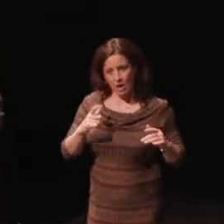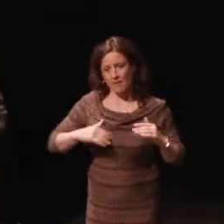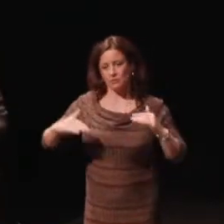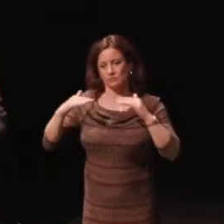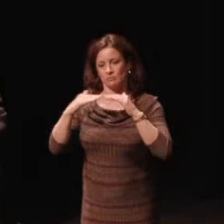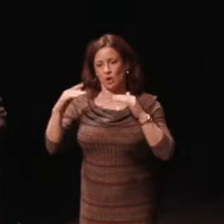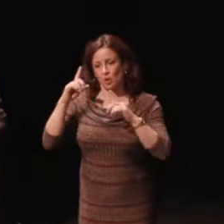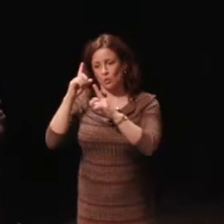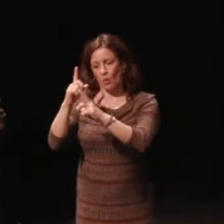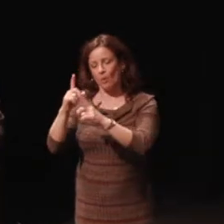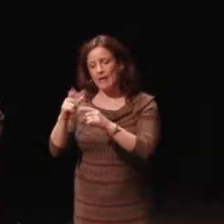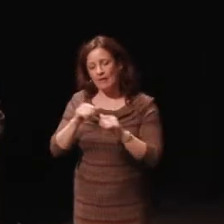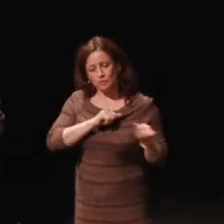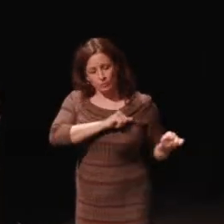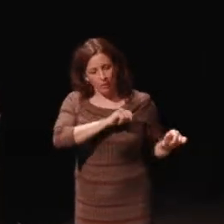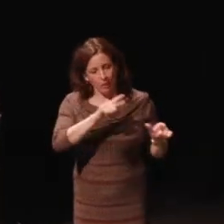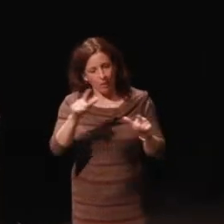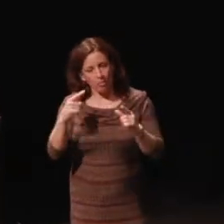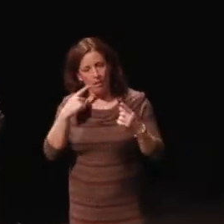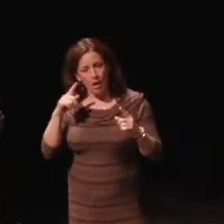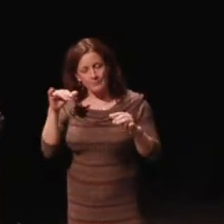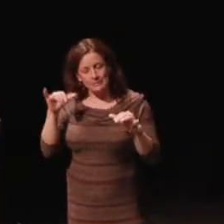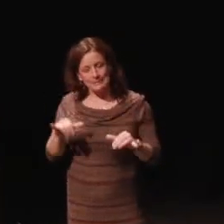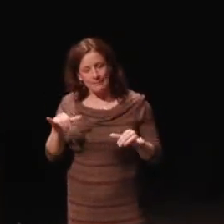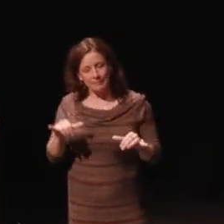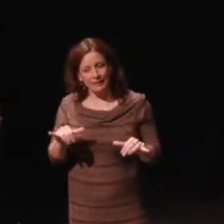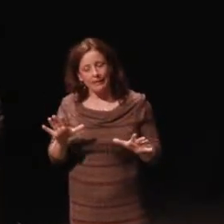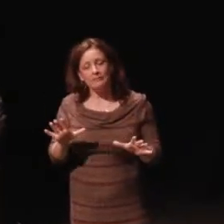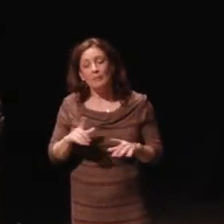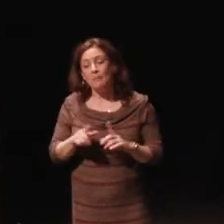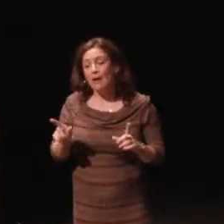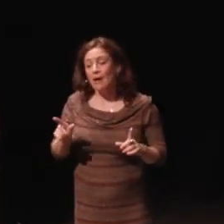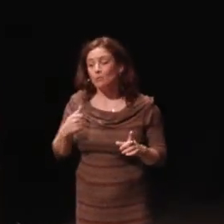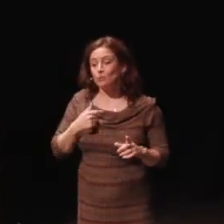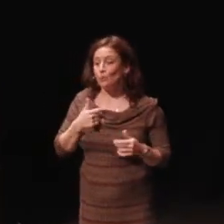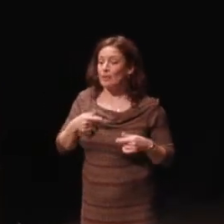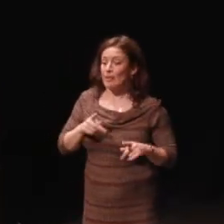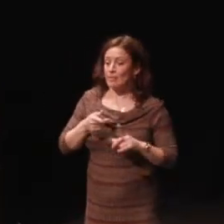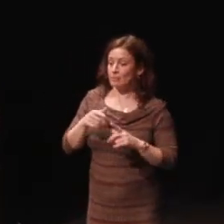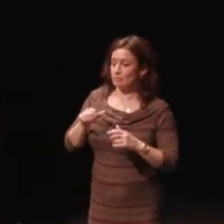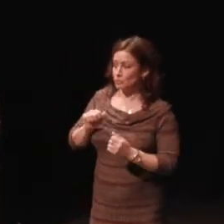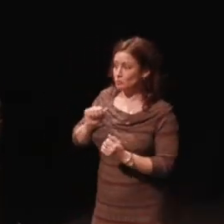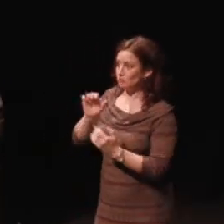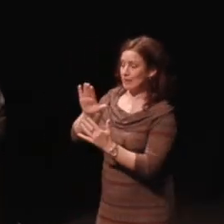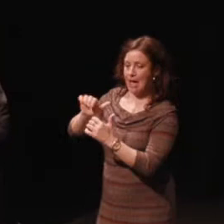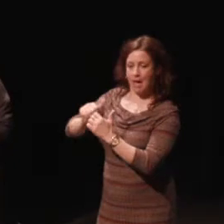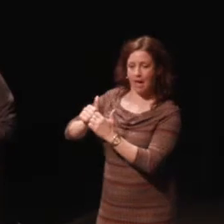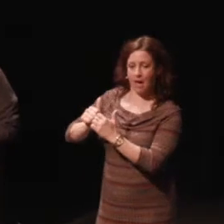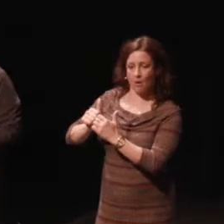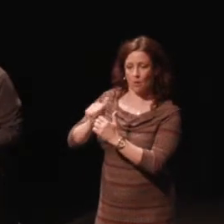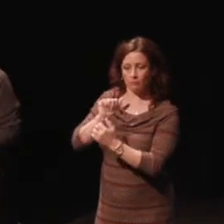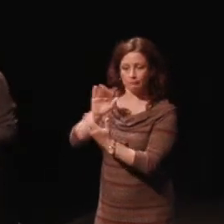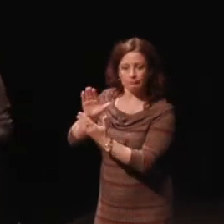they have to accomplish the same thing, but we allow them to control how they want to take on that challenge.